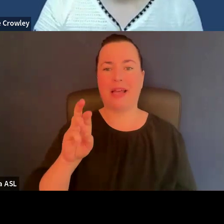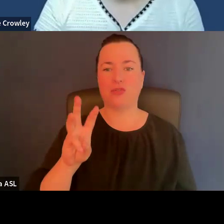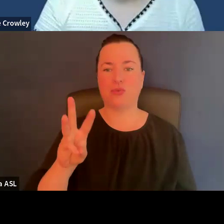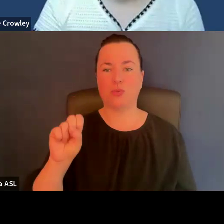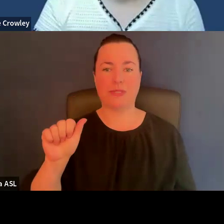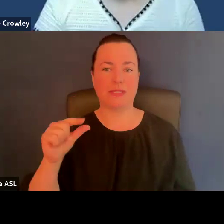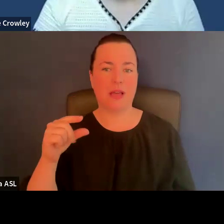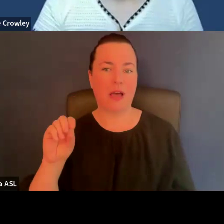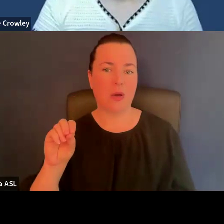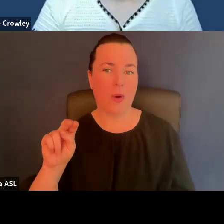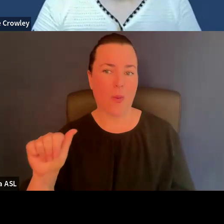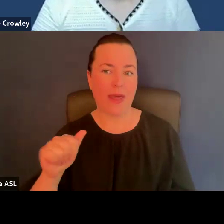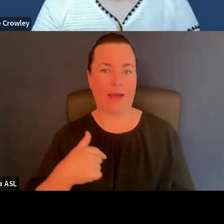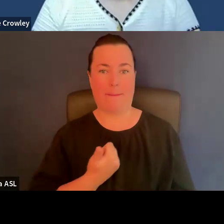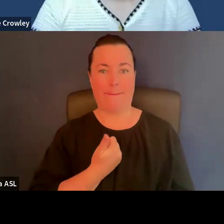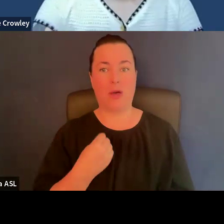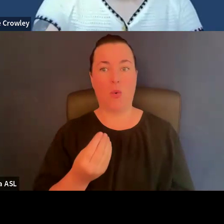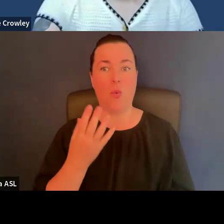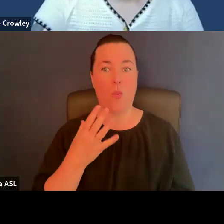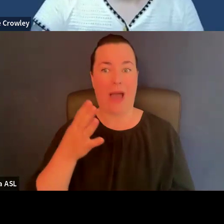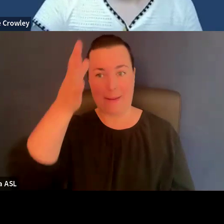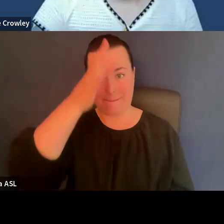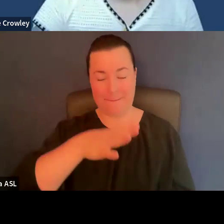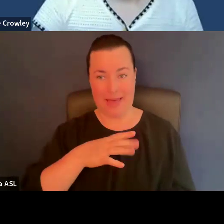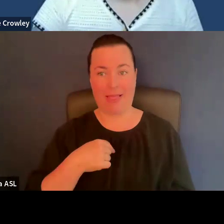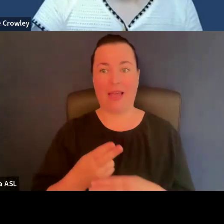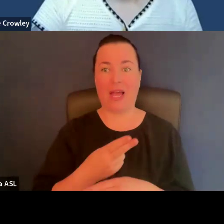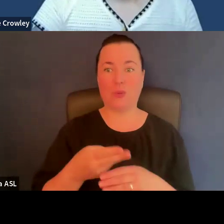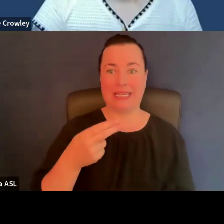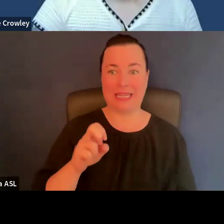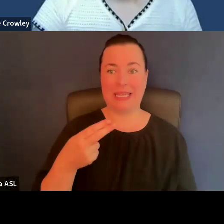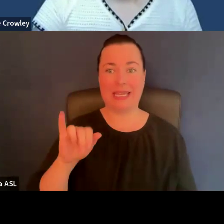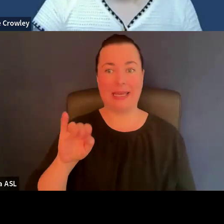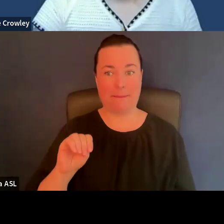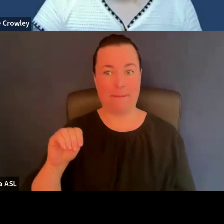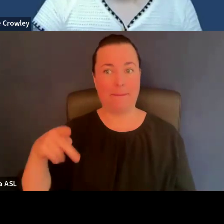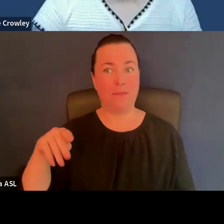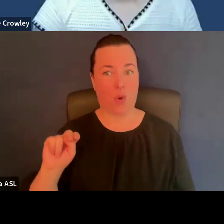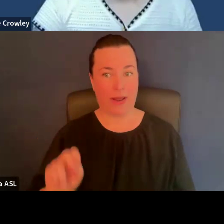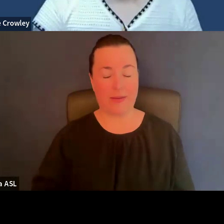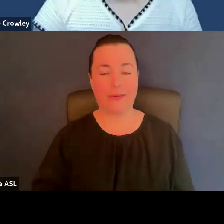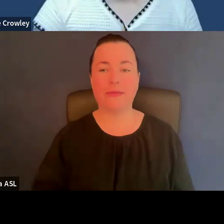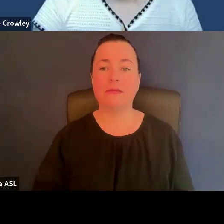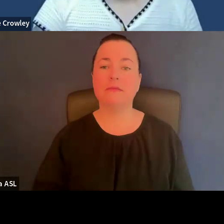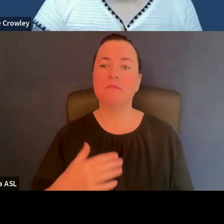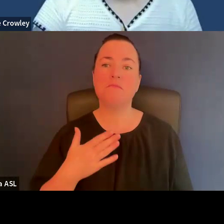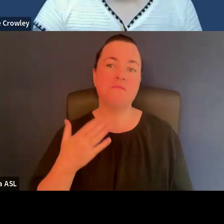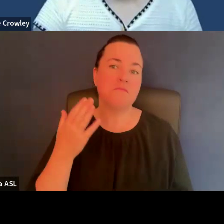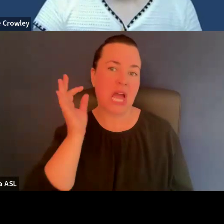I am a white male. I use he/him pronouns. I have relatively short, brown hair.